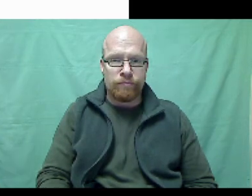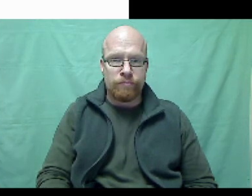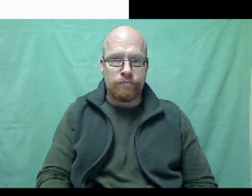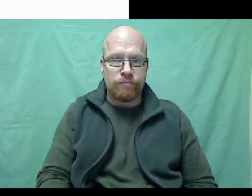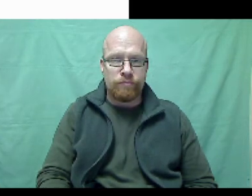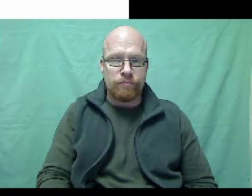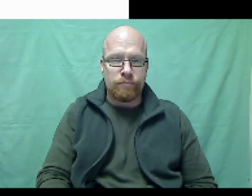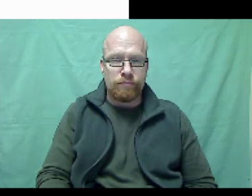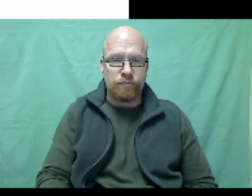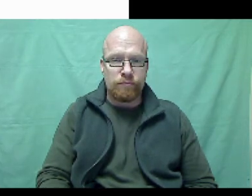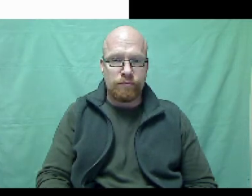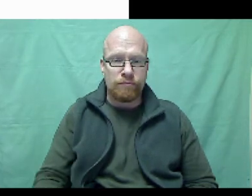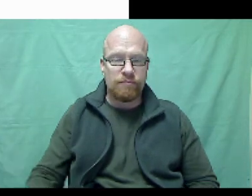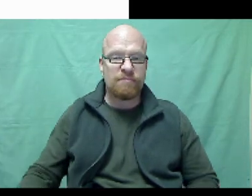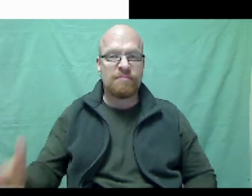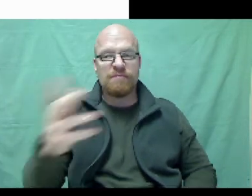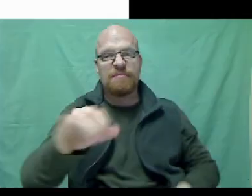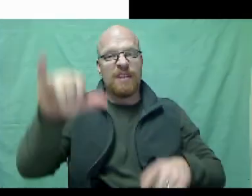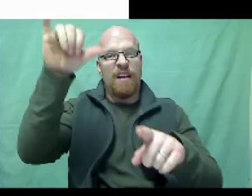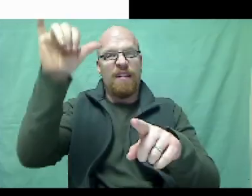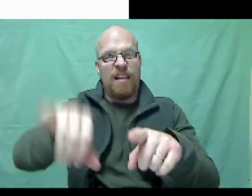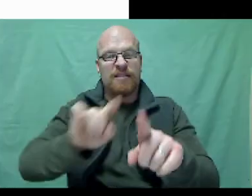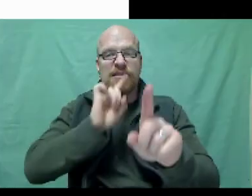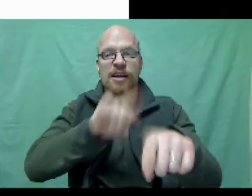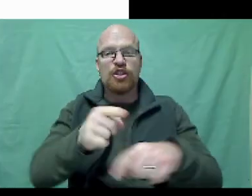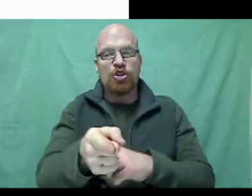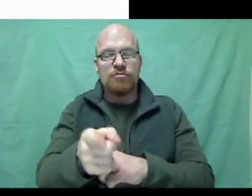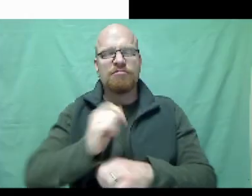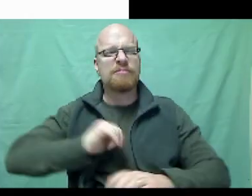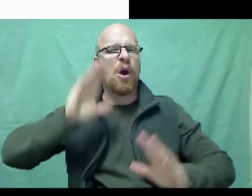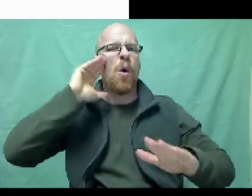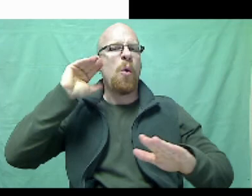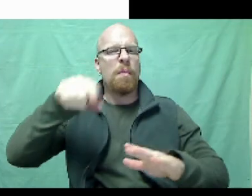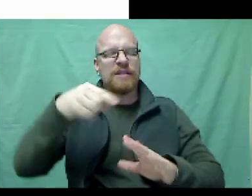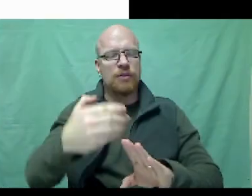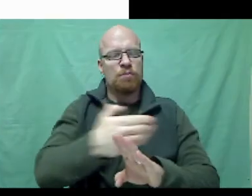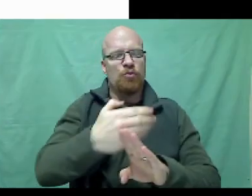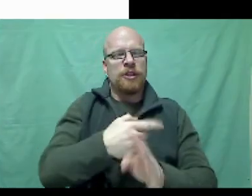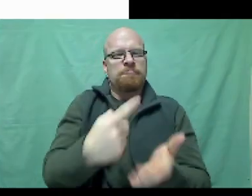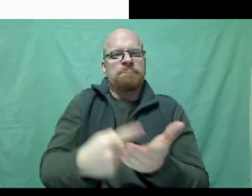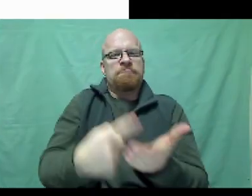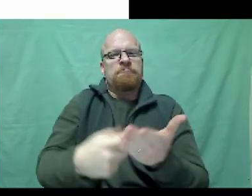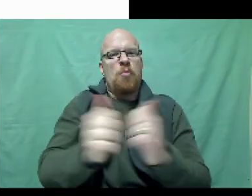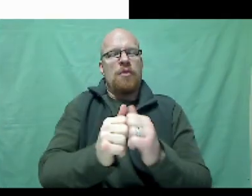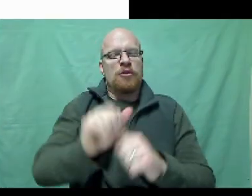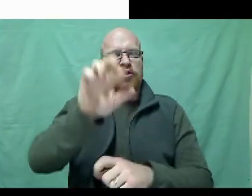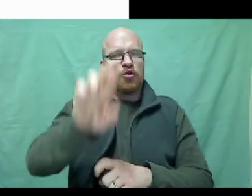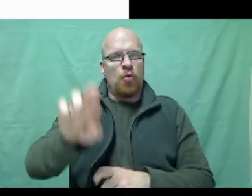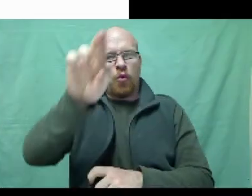And that's our answer. I hope this discussion with square roots and what they mean,